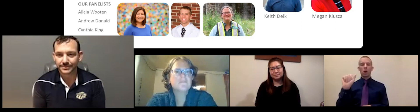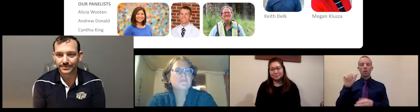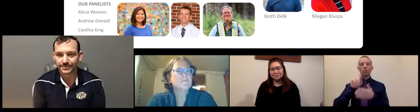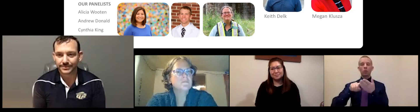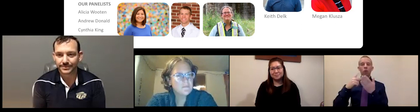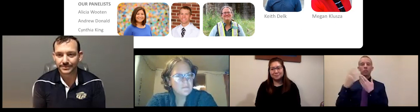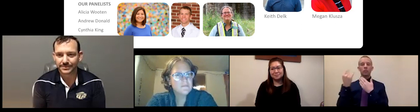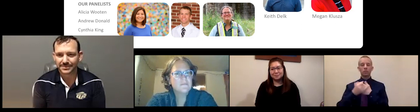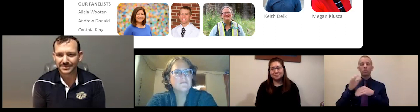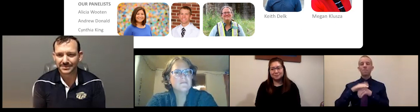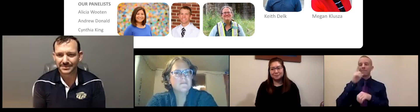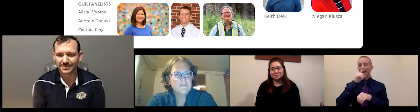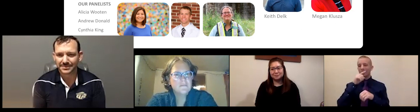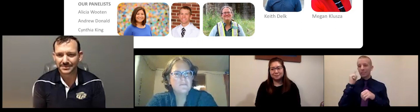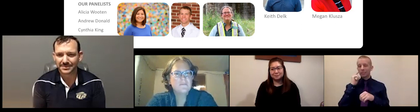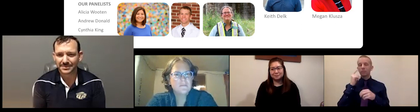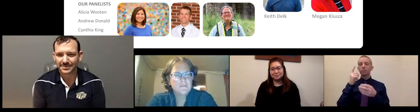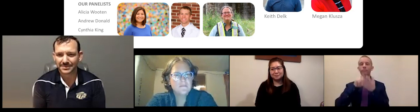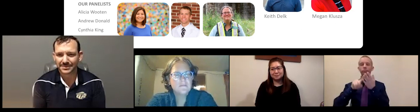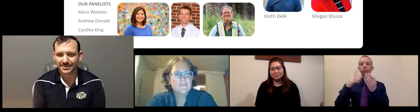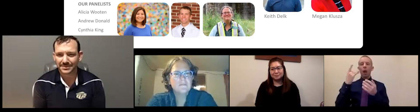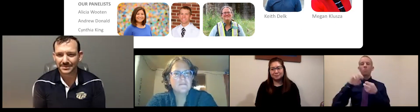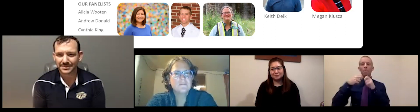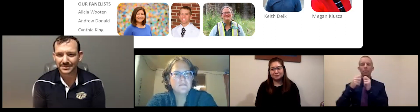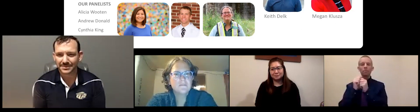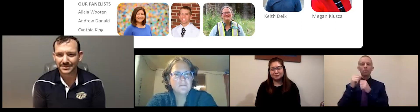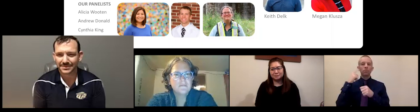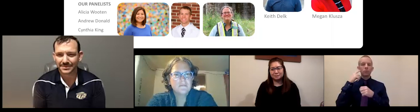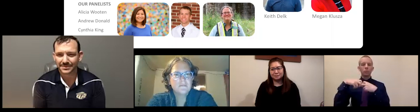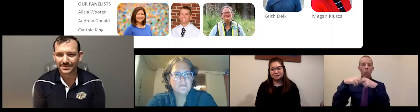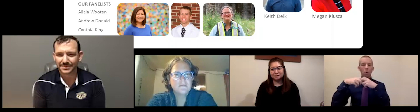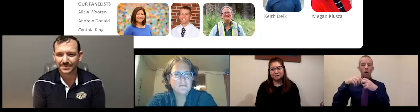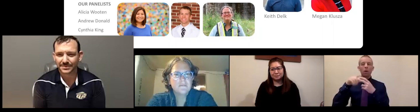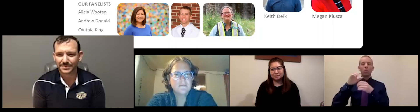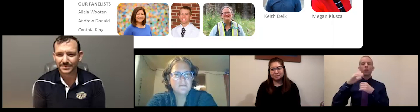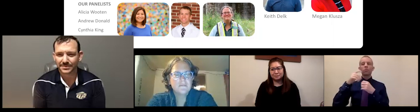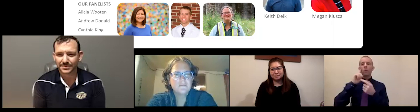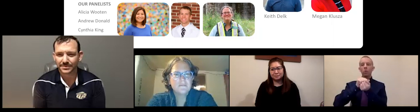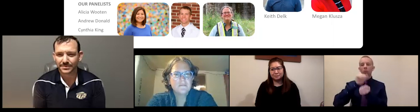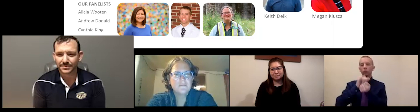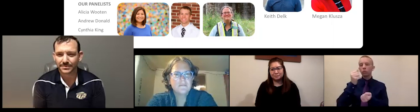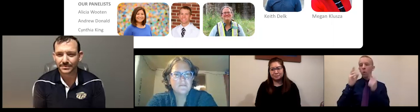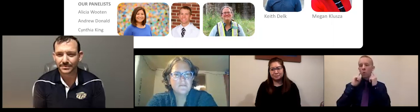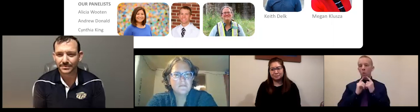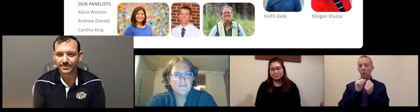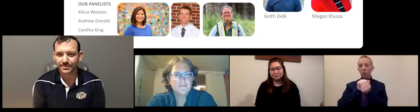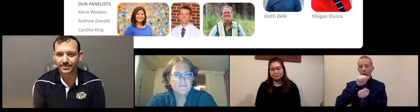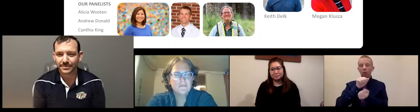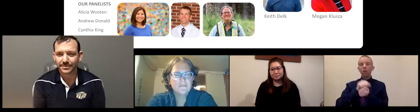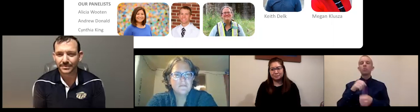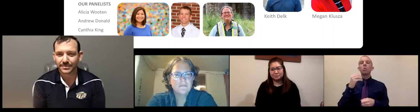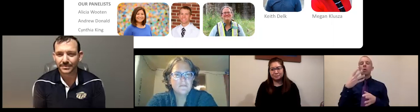We conducted a research project on mice jaws and researched their jaw joints for jaw movement.